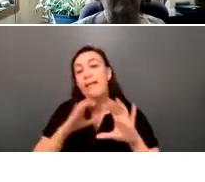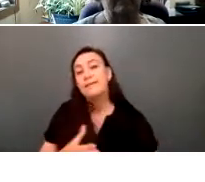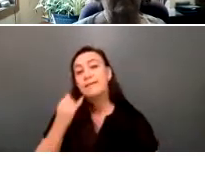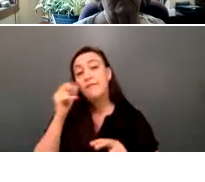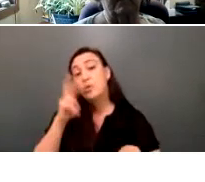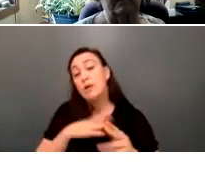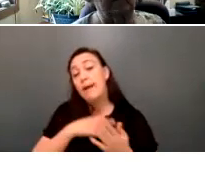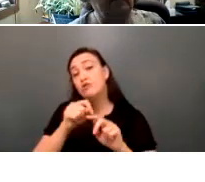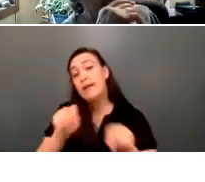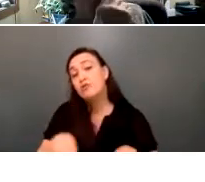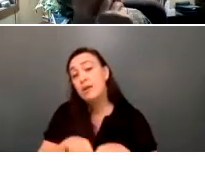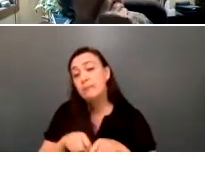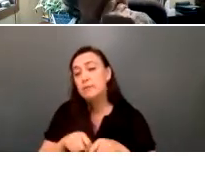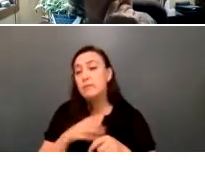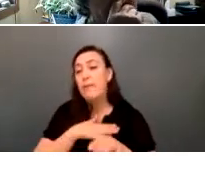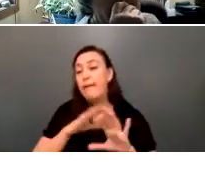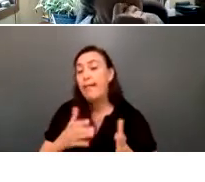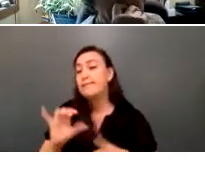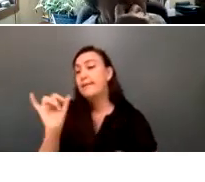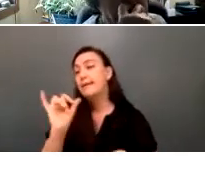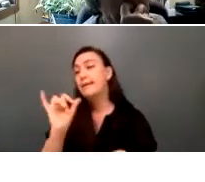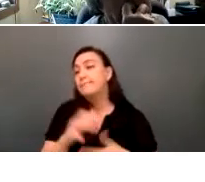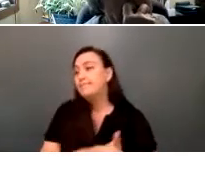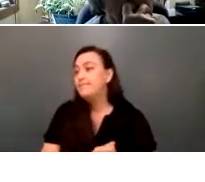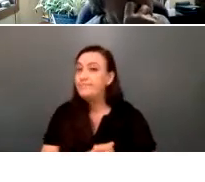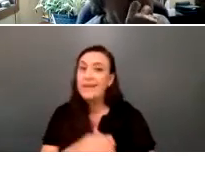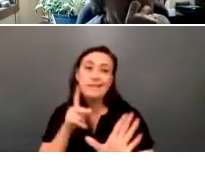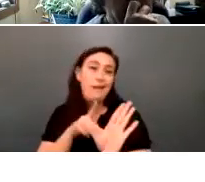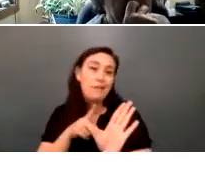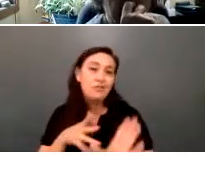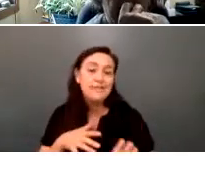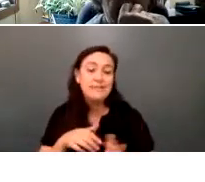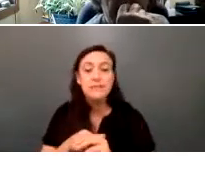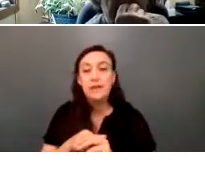if you looked on my transcript script included, you know psychology and and human